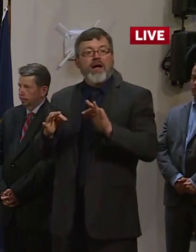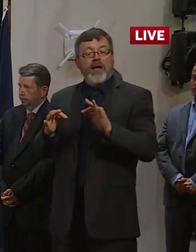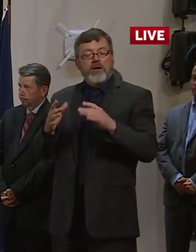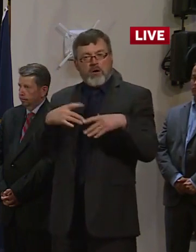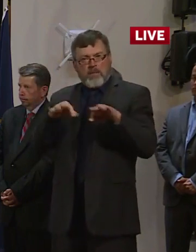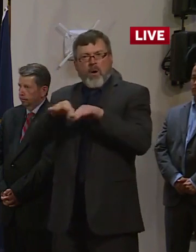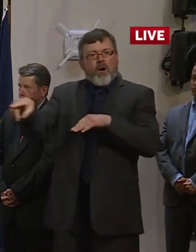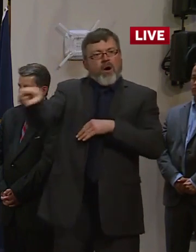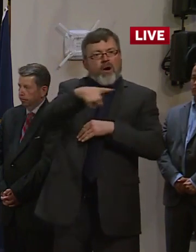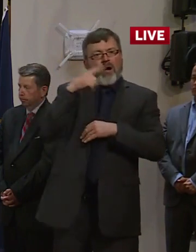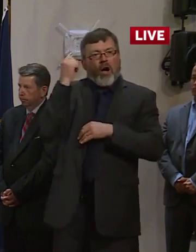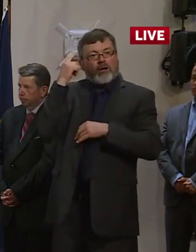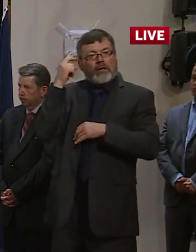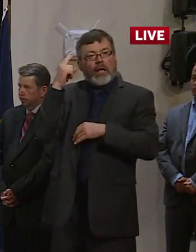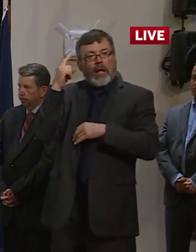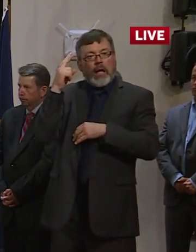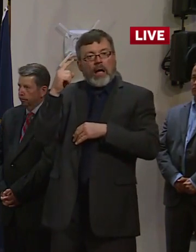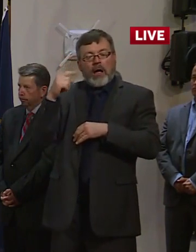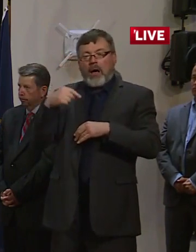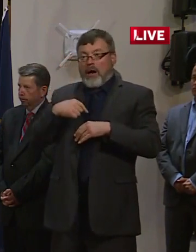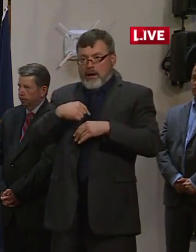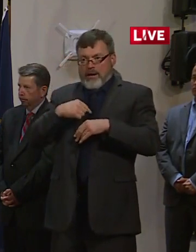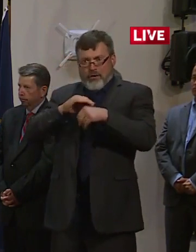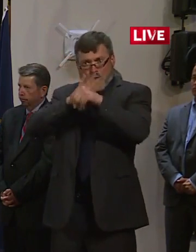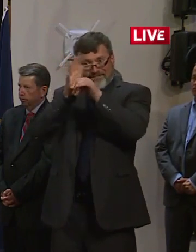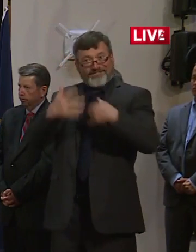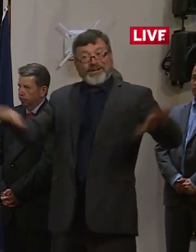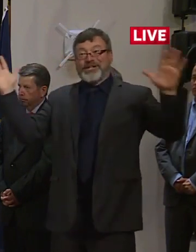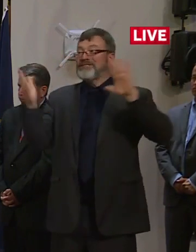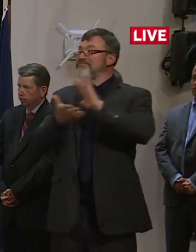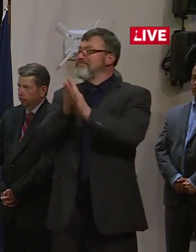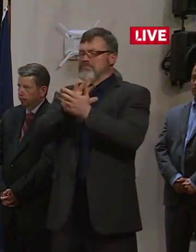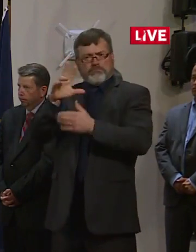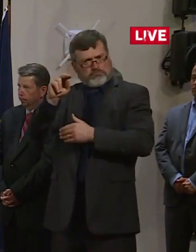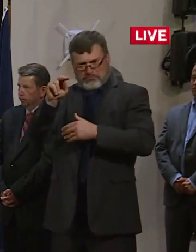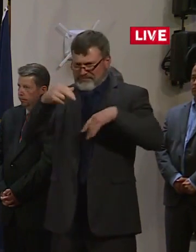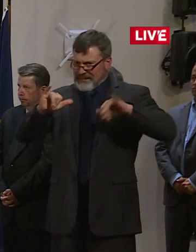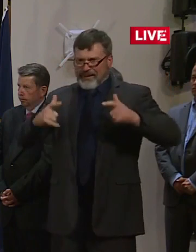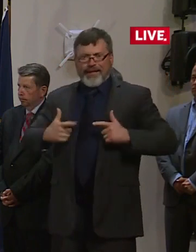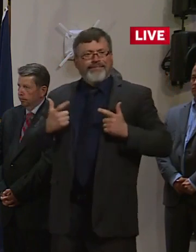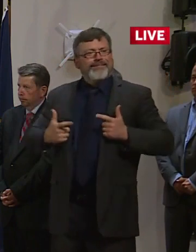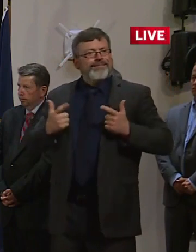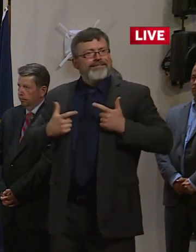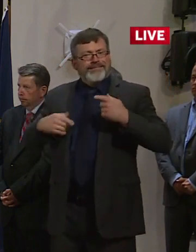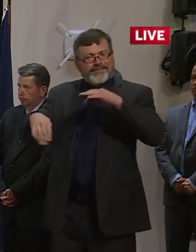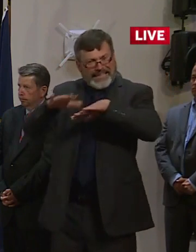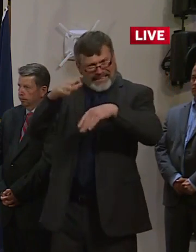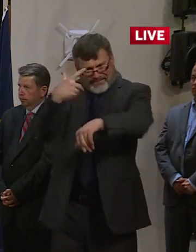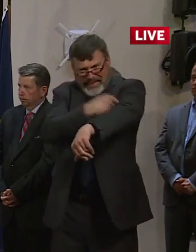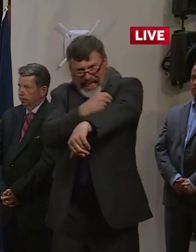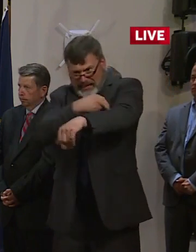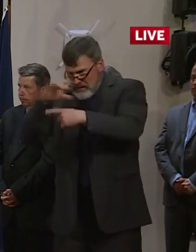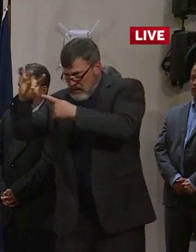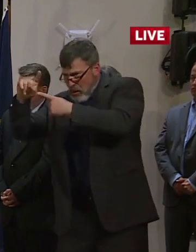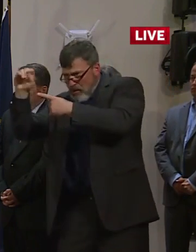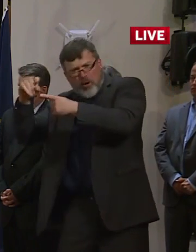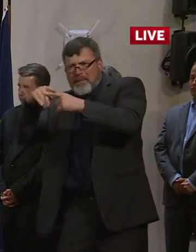IT’S IMPORTANT TO NOTE THAT EVEN AS WE CELEBRATE THIS MILESTONE, OUR WORK ISN’T DONE.